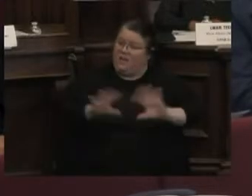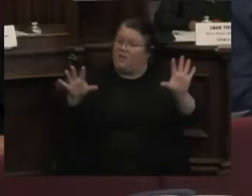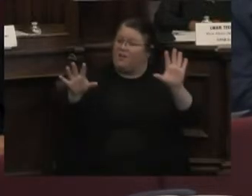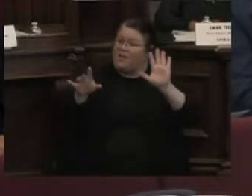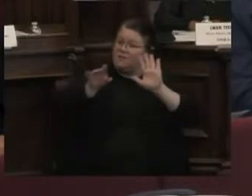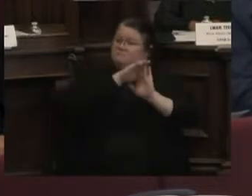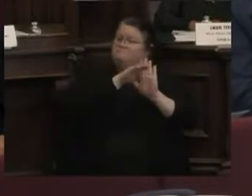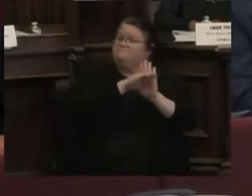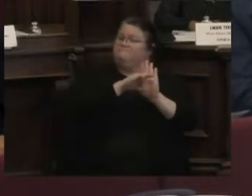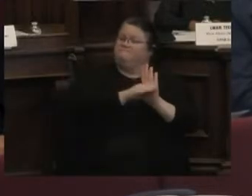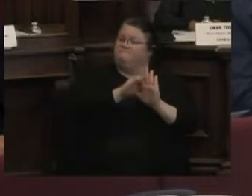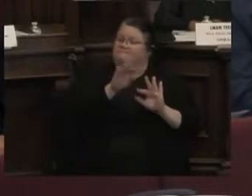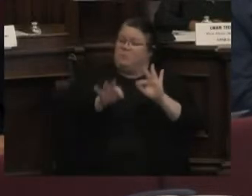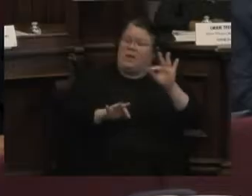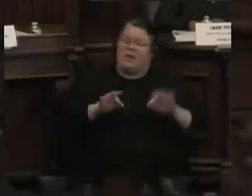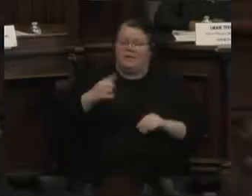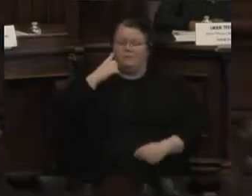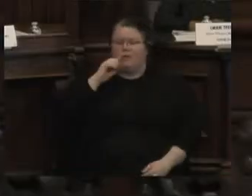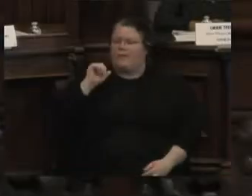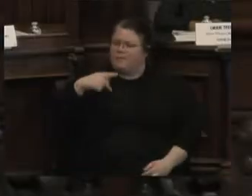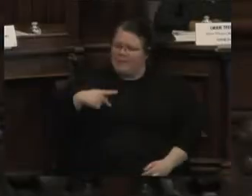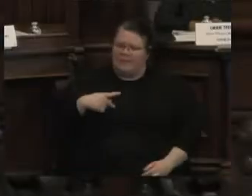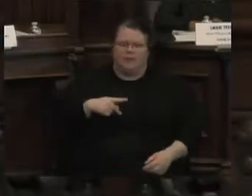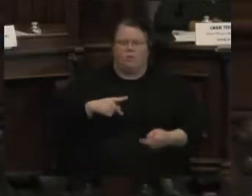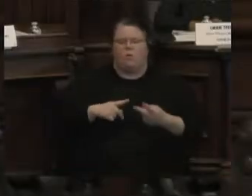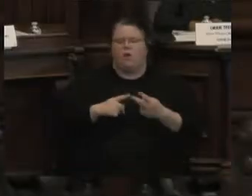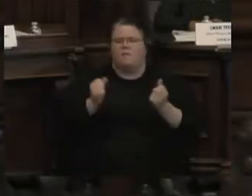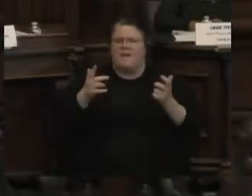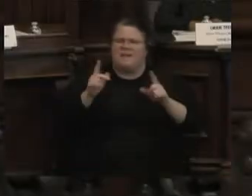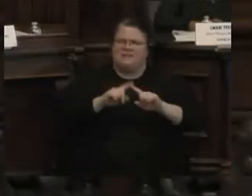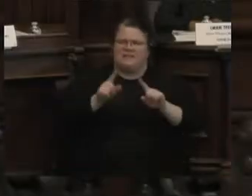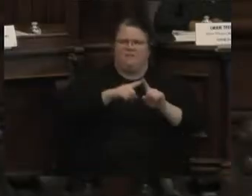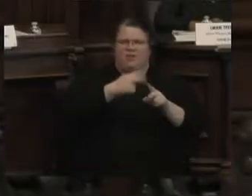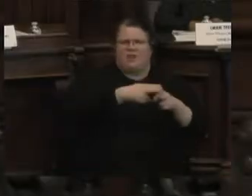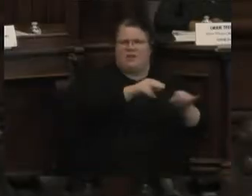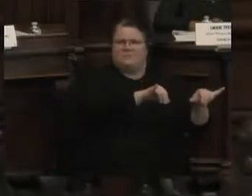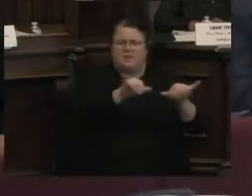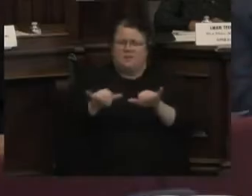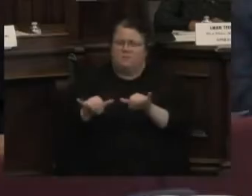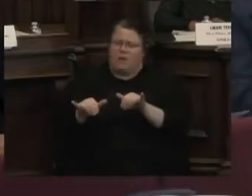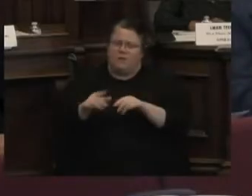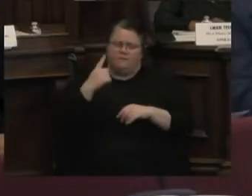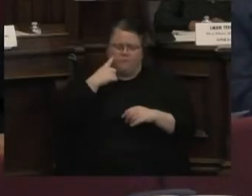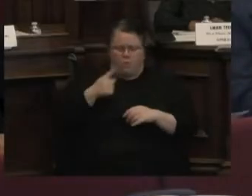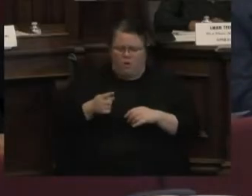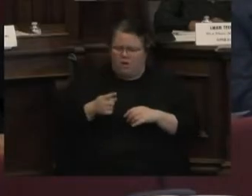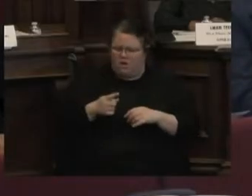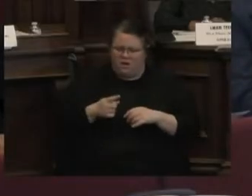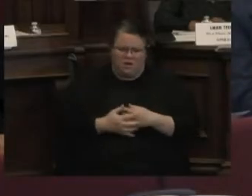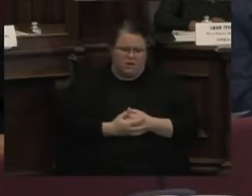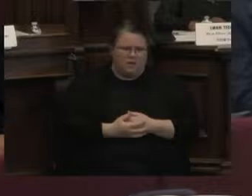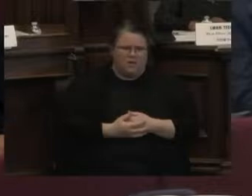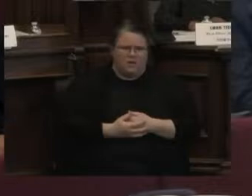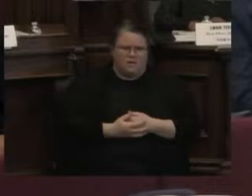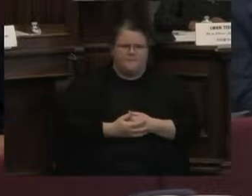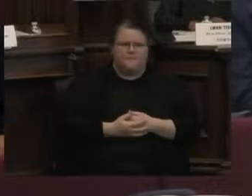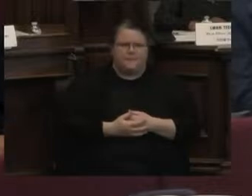And but unfortunately, the law does not state for language for